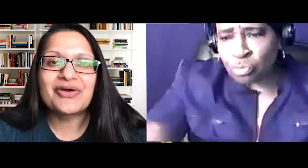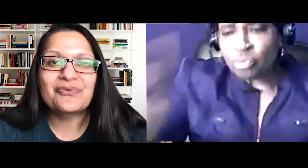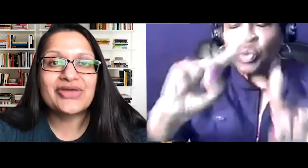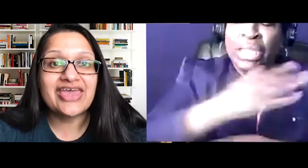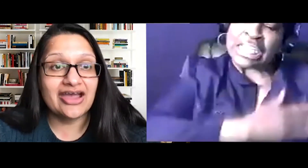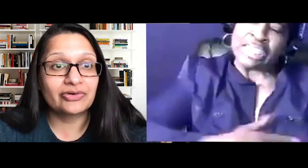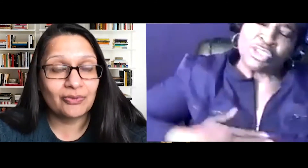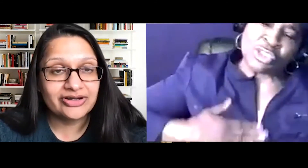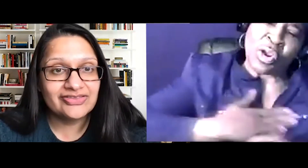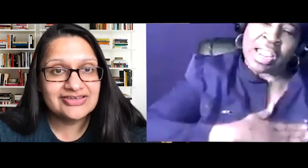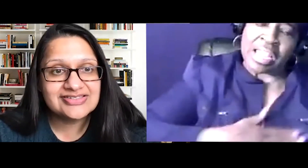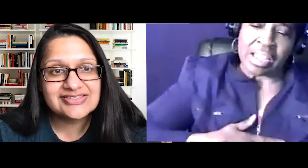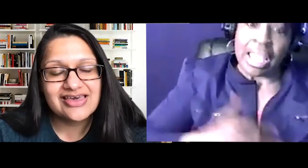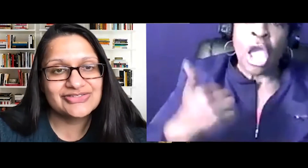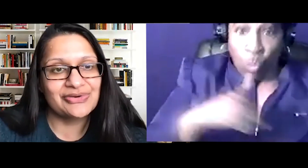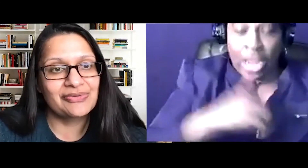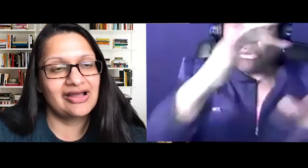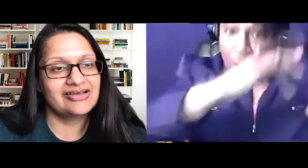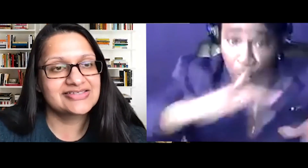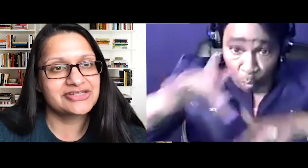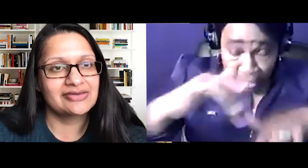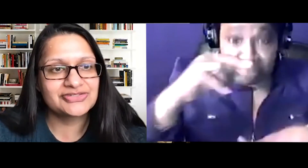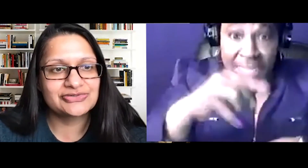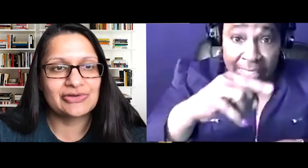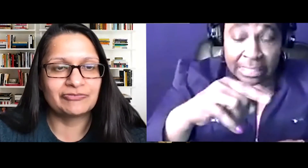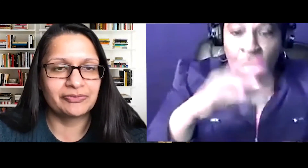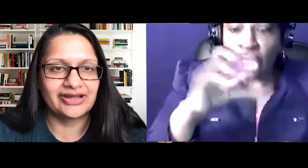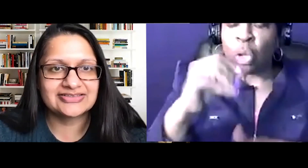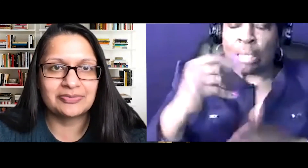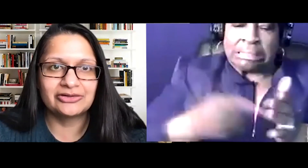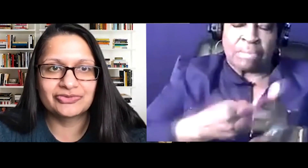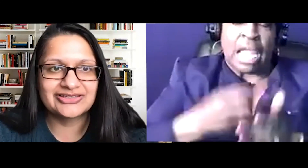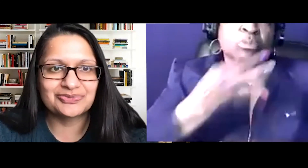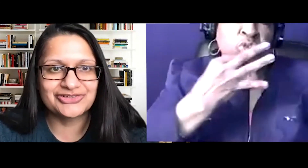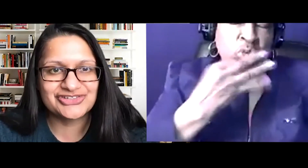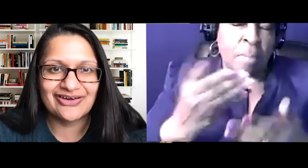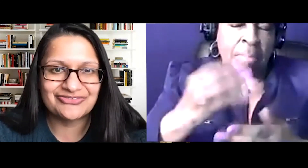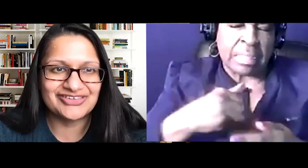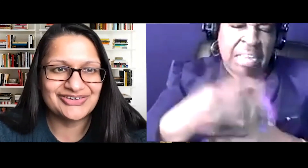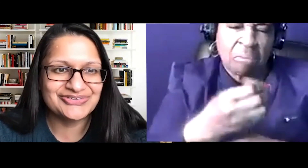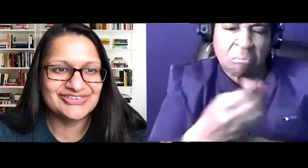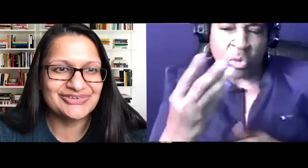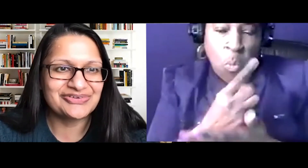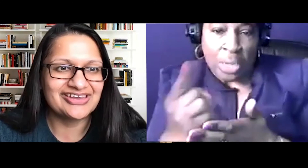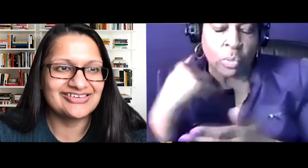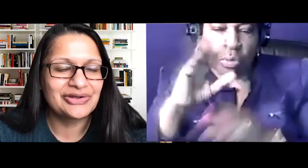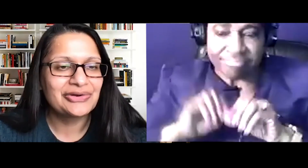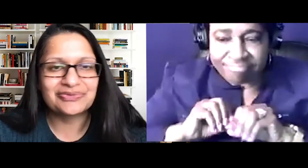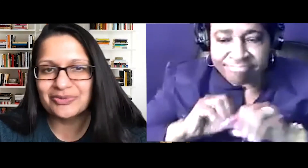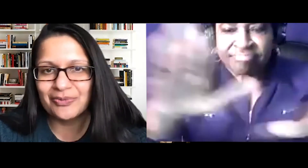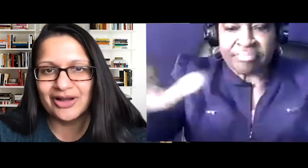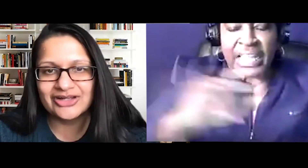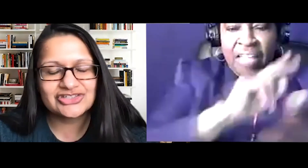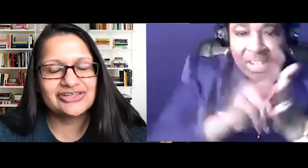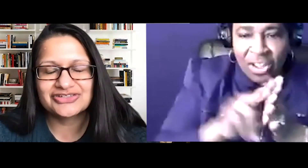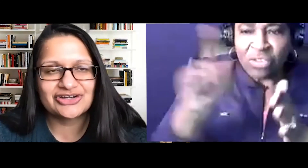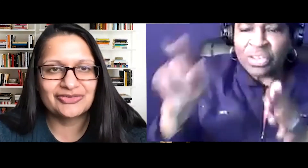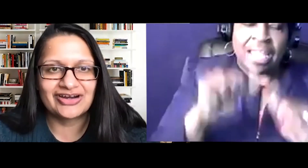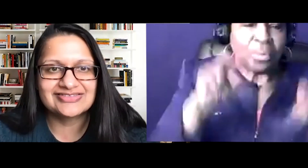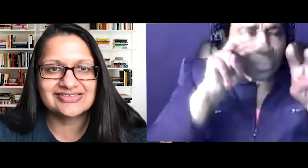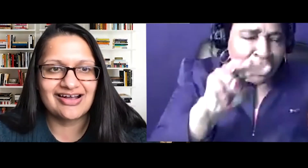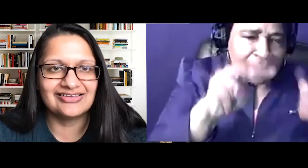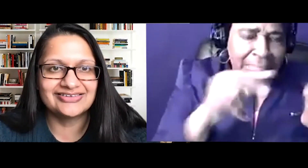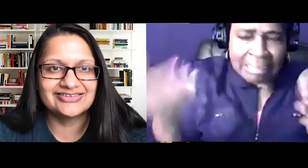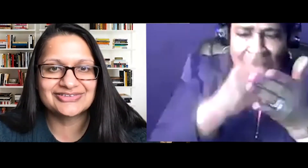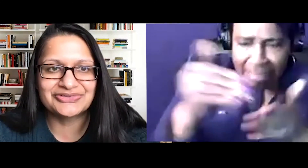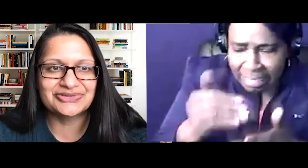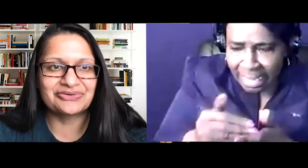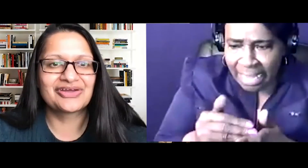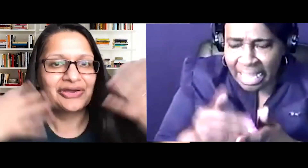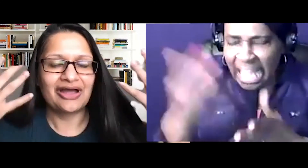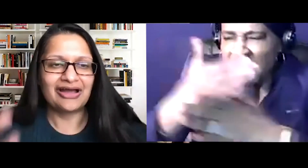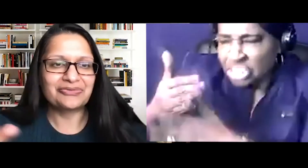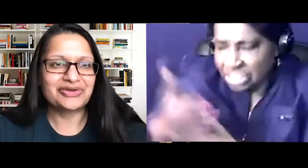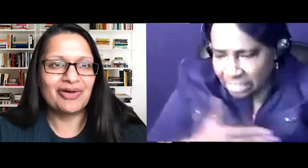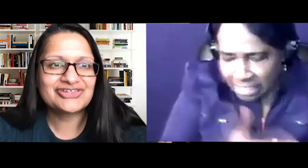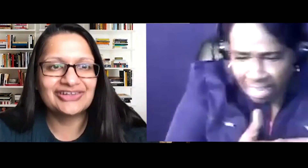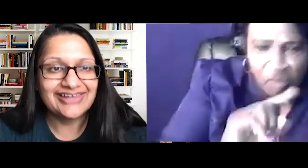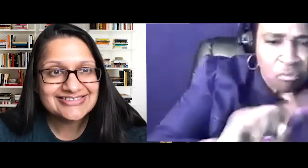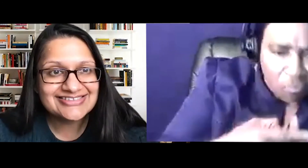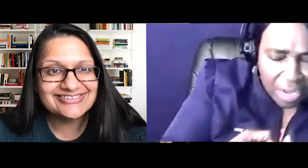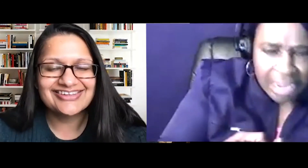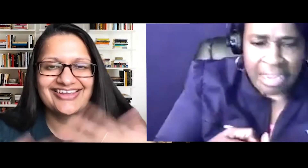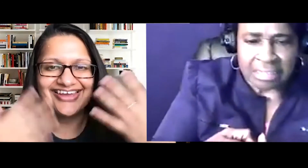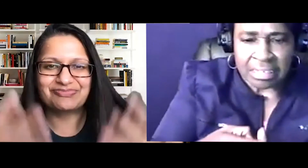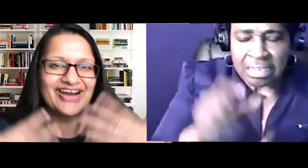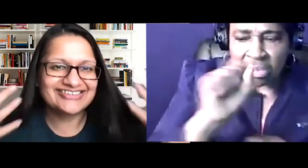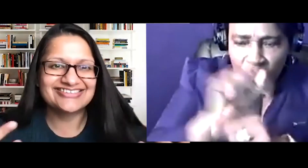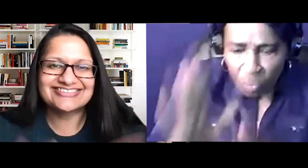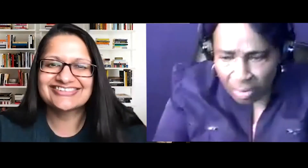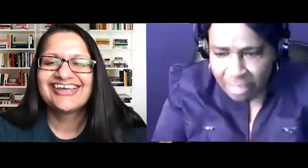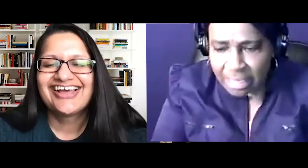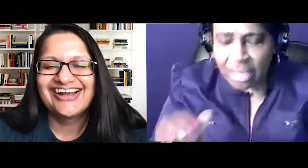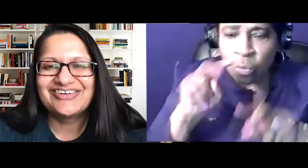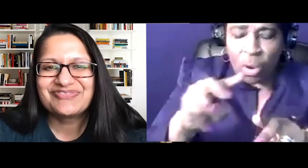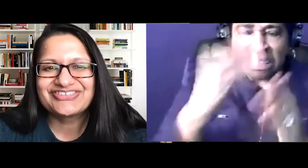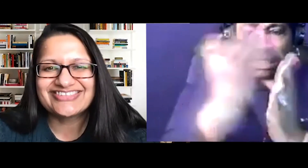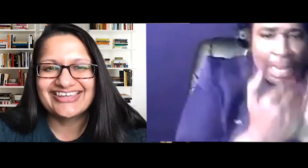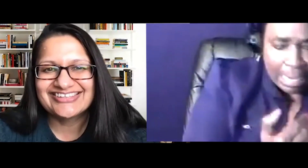We have recorded this and so, sometime soon, hopefully within the next couple of weeks, we'll share out a video so that you can rewatch it, you can share with friends and colleagues, and also rewatch the lesson and practice your signing.